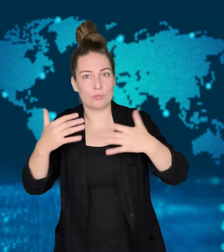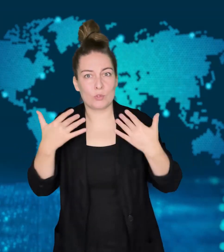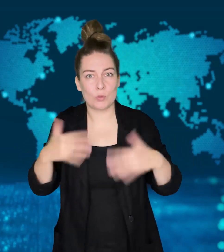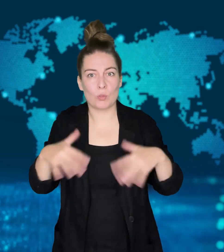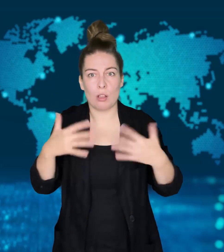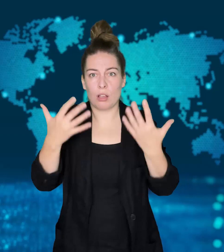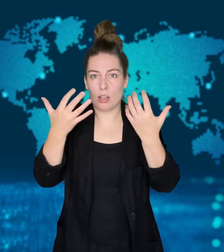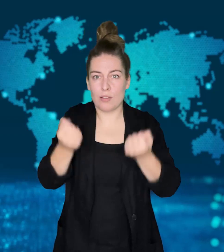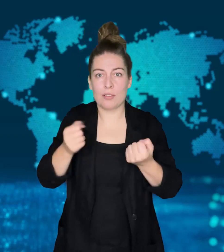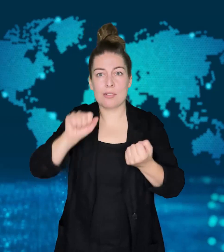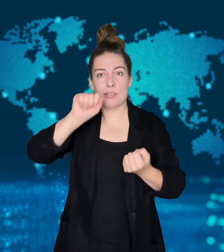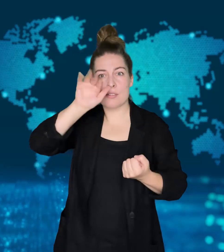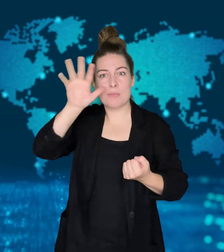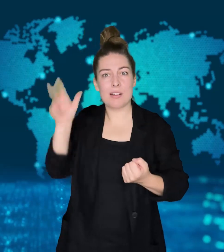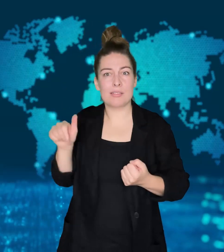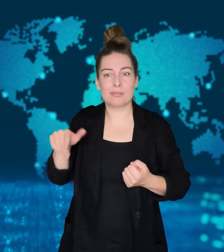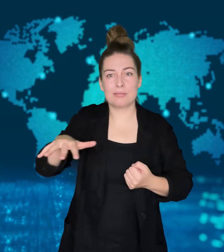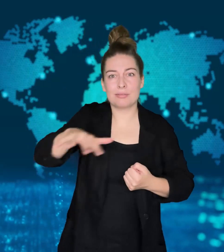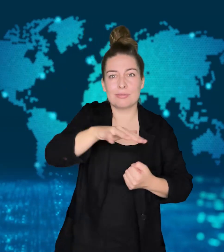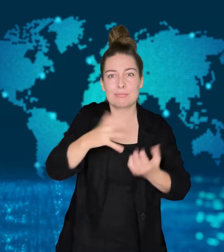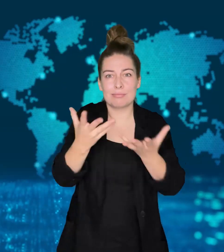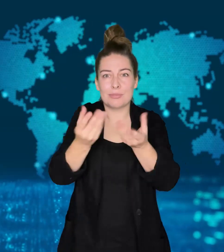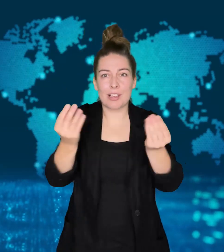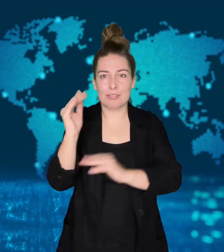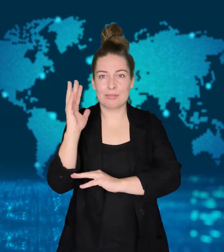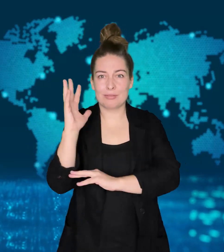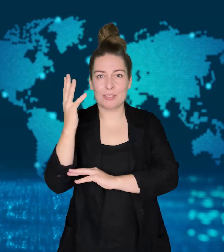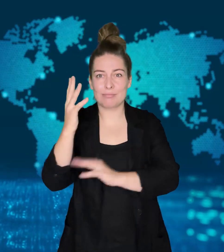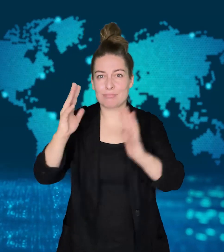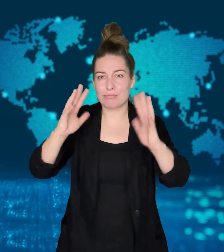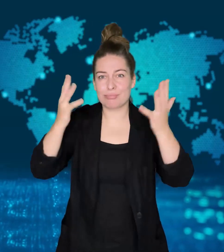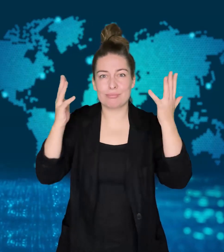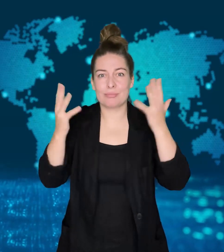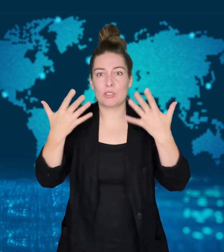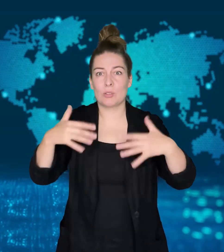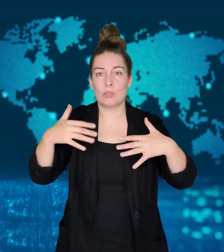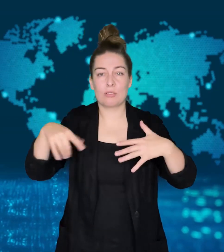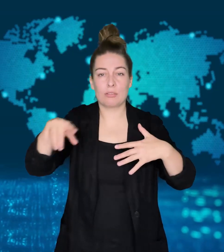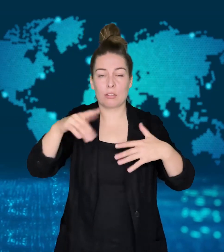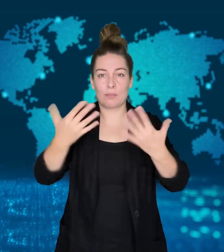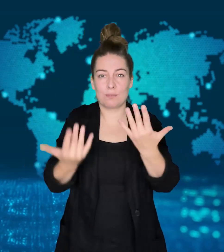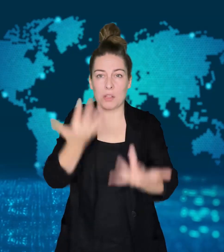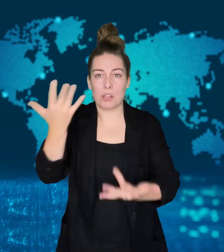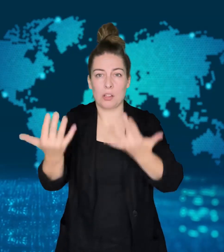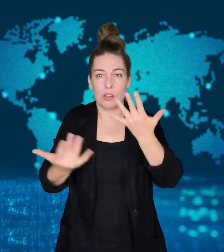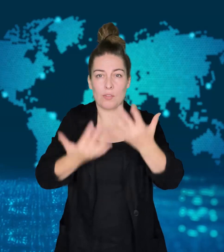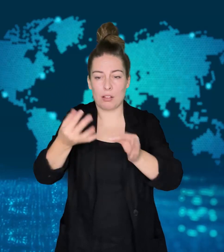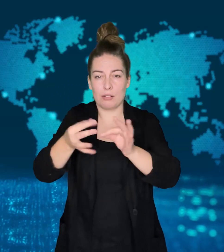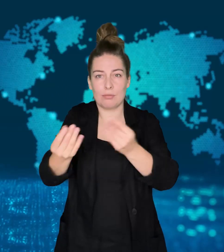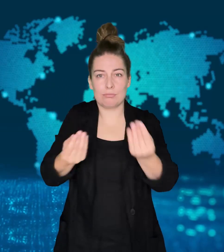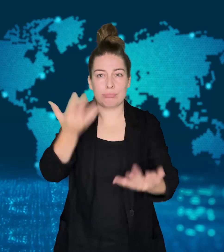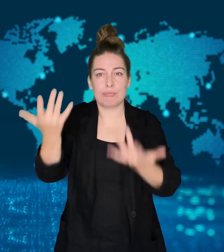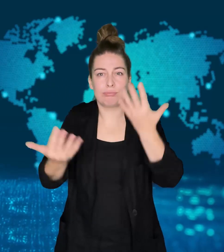There have been record Amazon rainforest fires